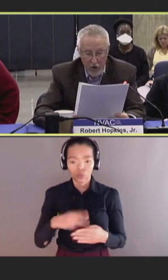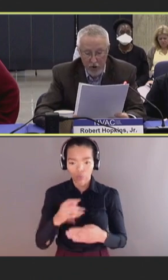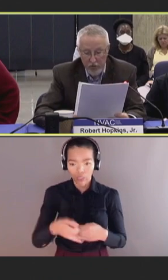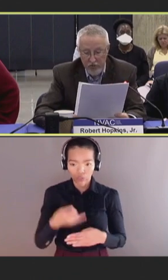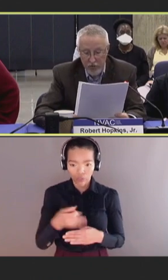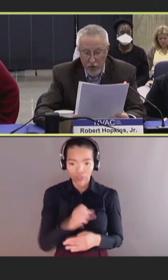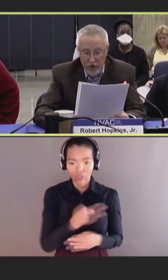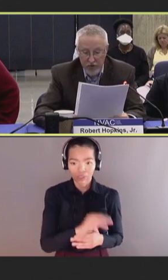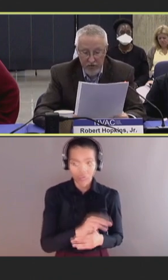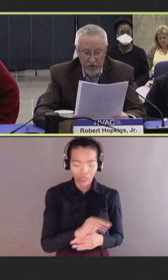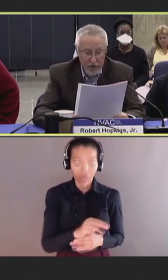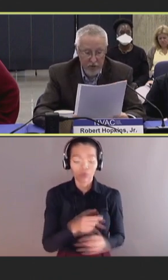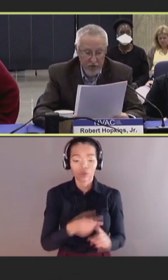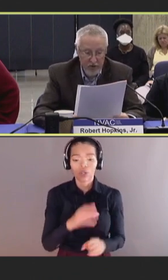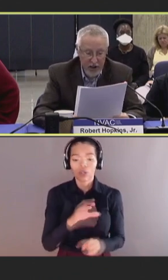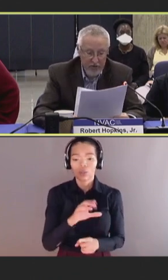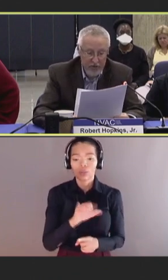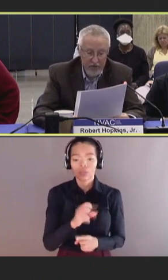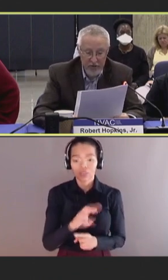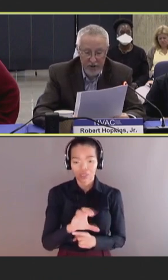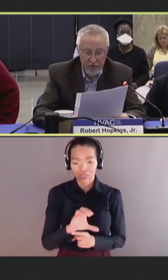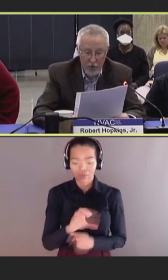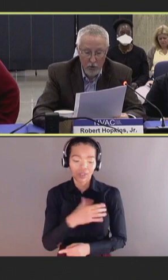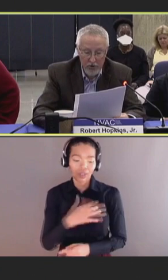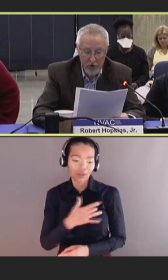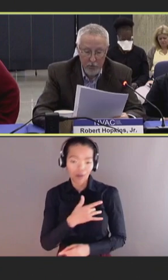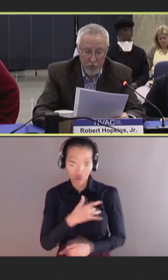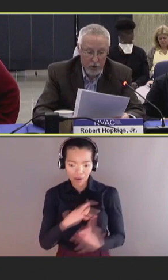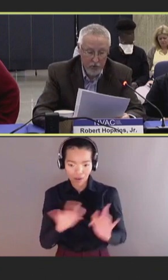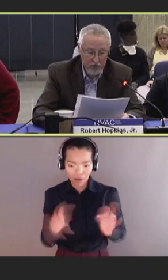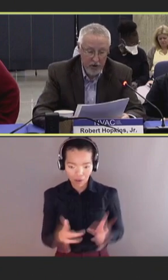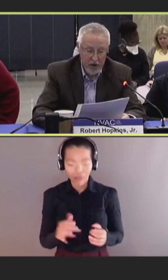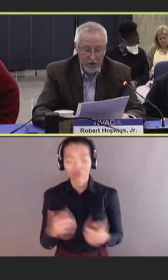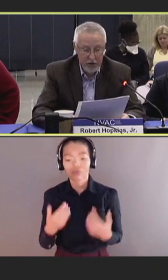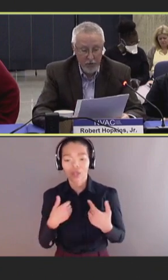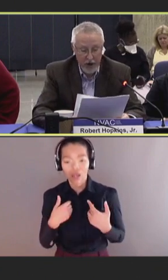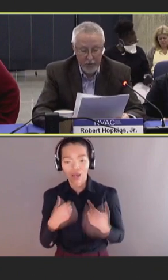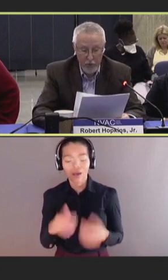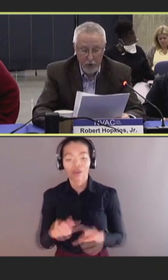which is an organization in Houston, Texas that takes a holistic approach to providing programs